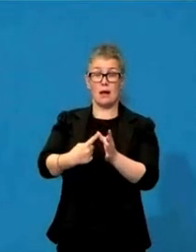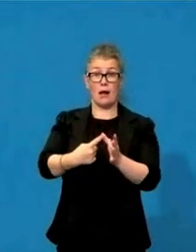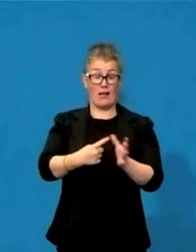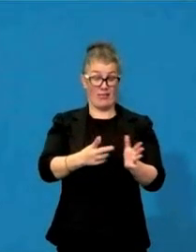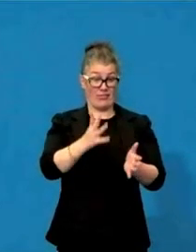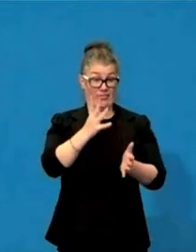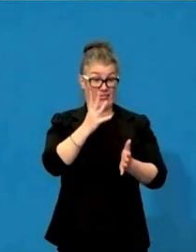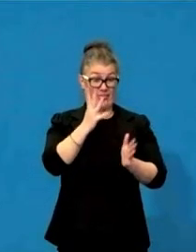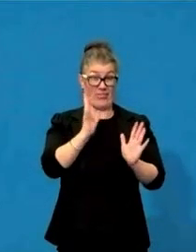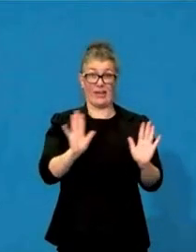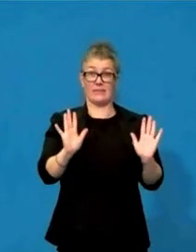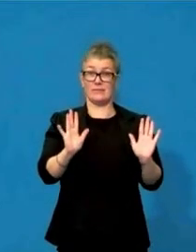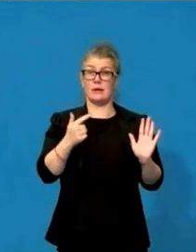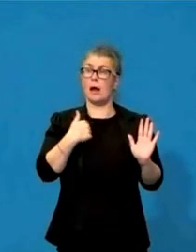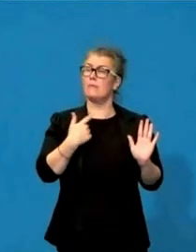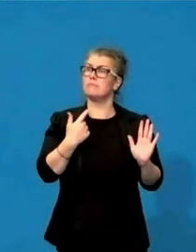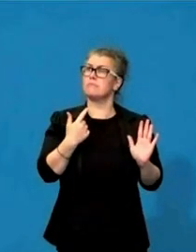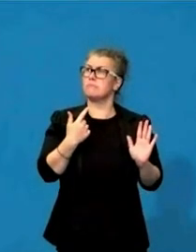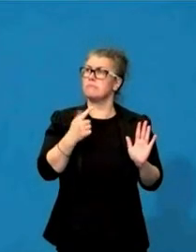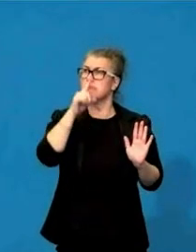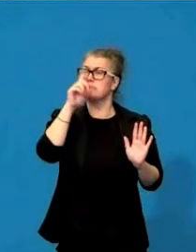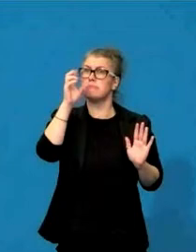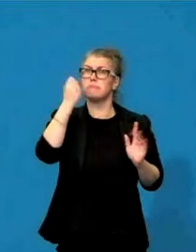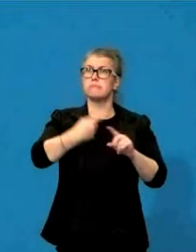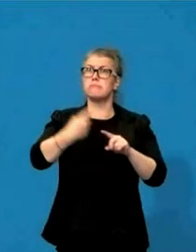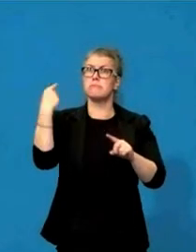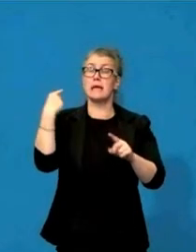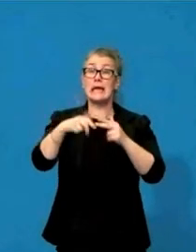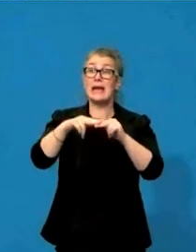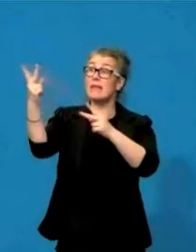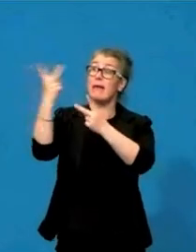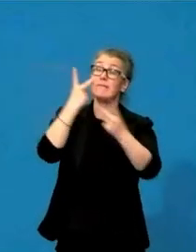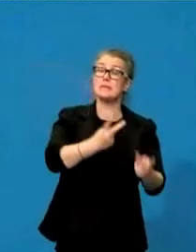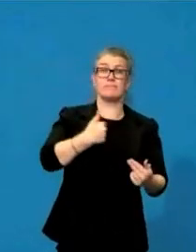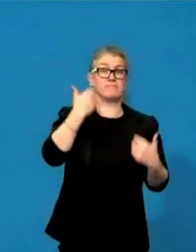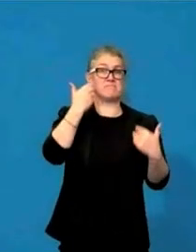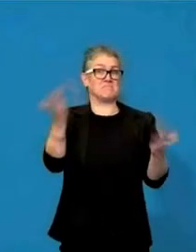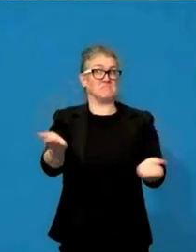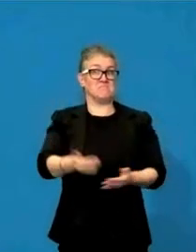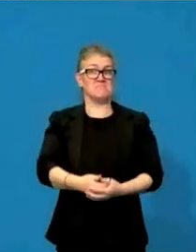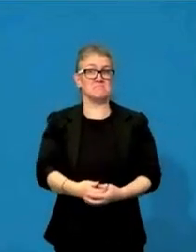even if they have come here, I wasn't aware that they have come into town because of no notifications.